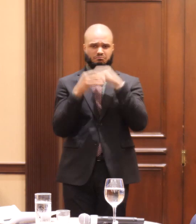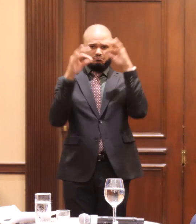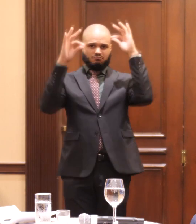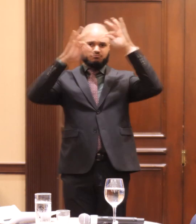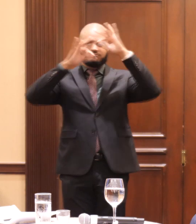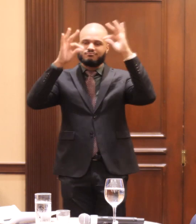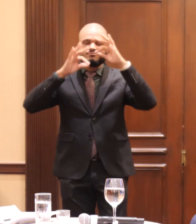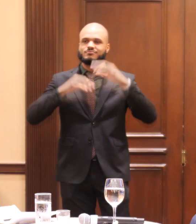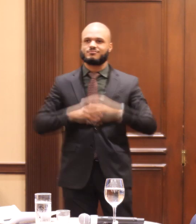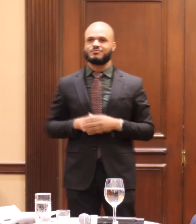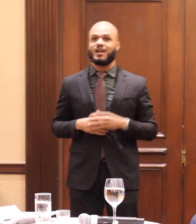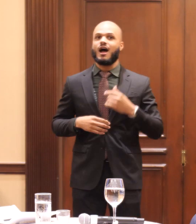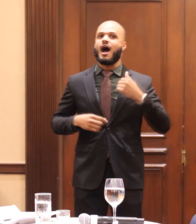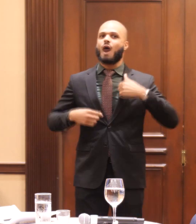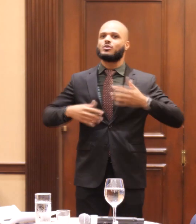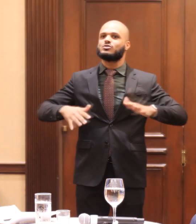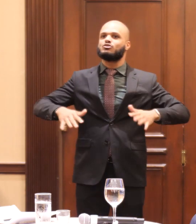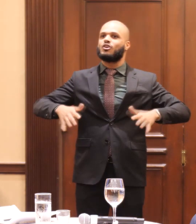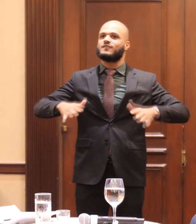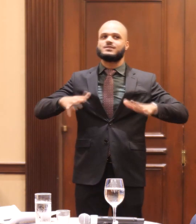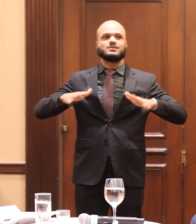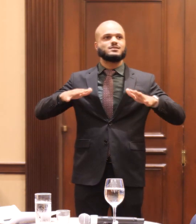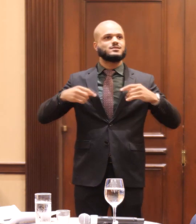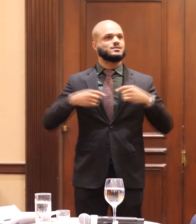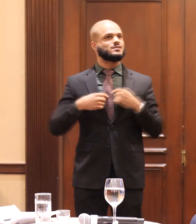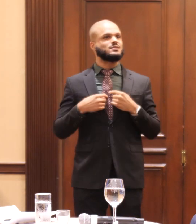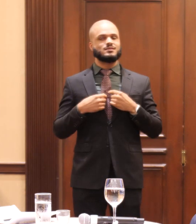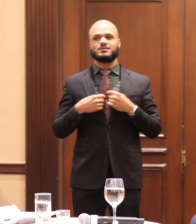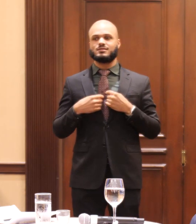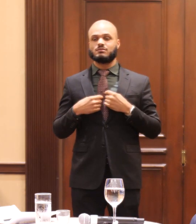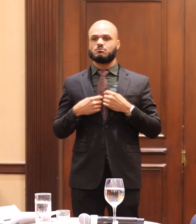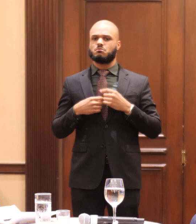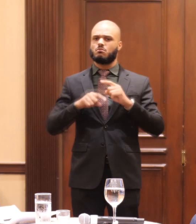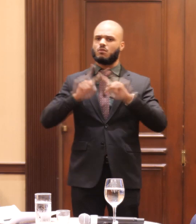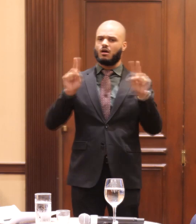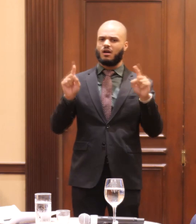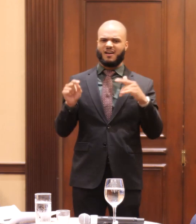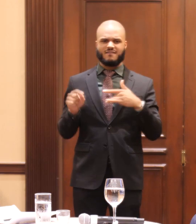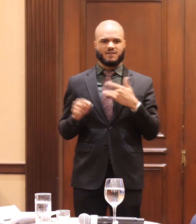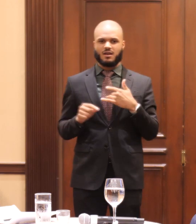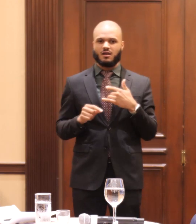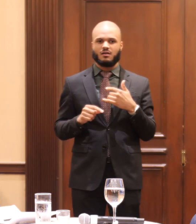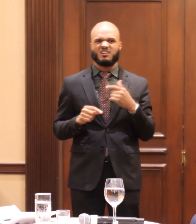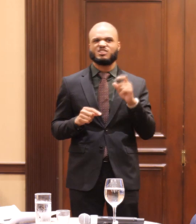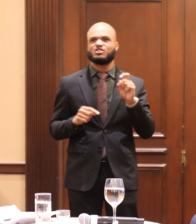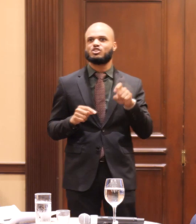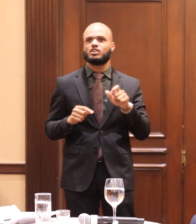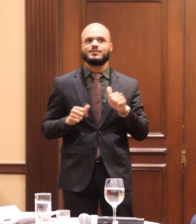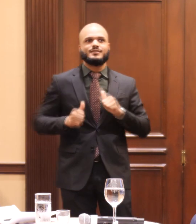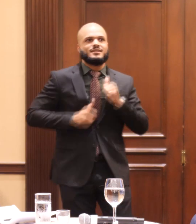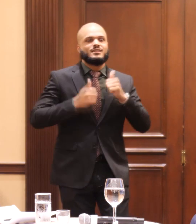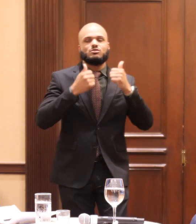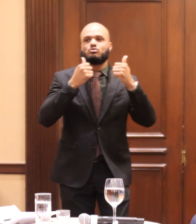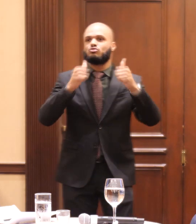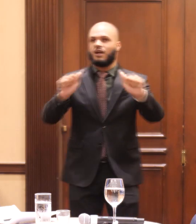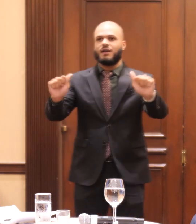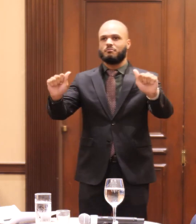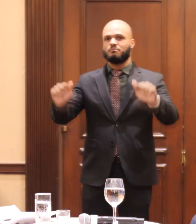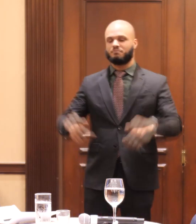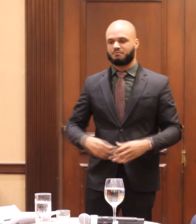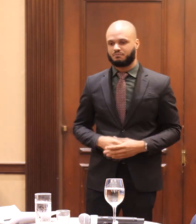kind of nervous about the whole thing but I felt like I've got to try and the next thing